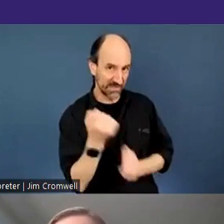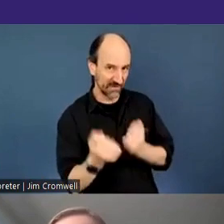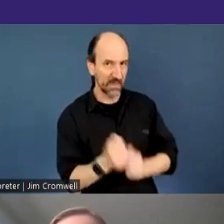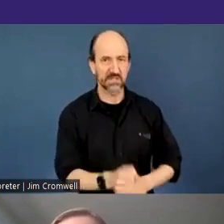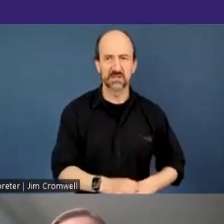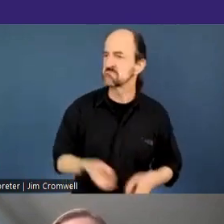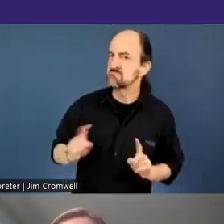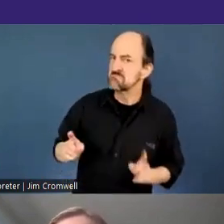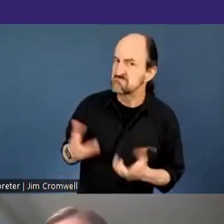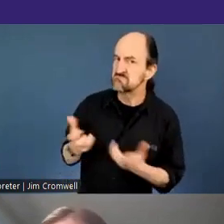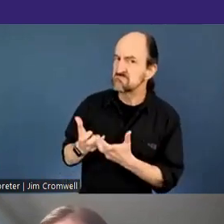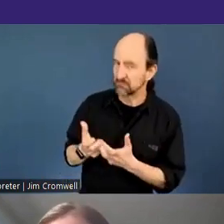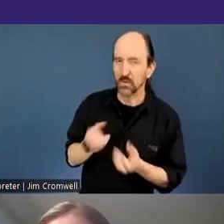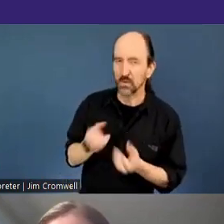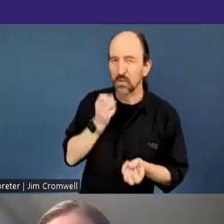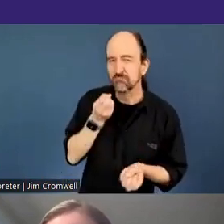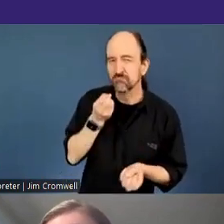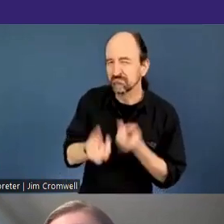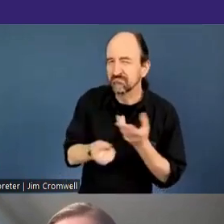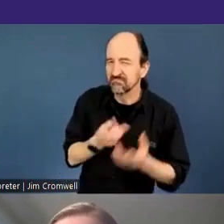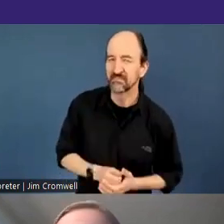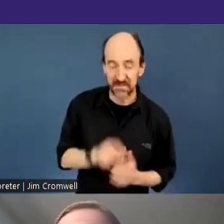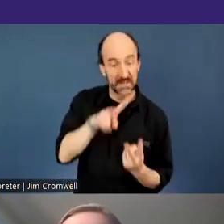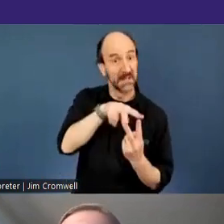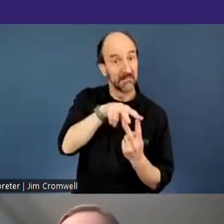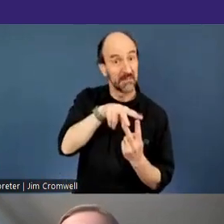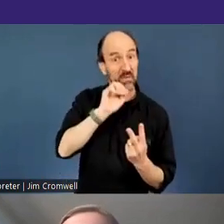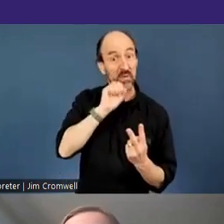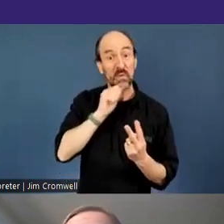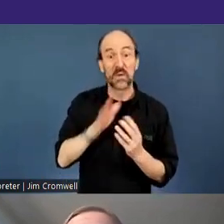will set us up very nicely for May 8th when we will visit with